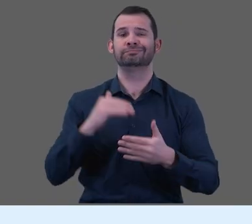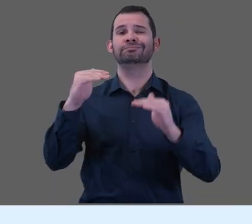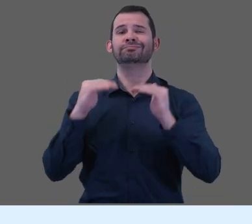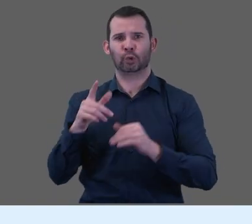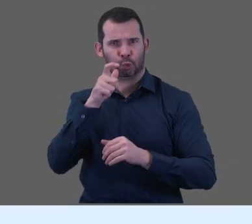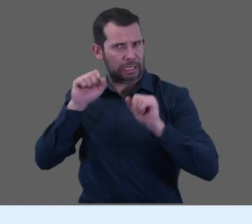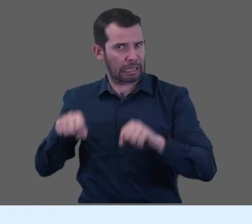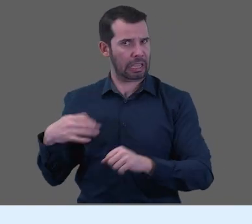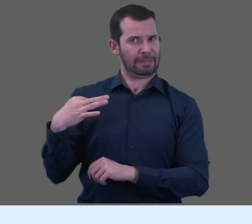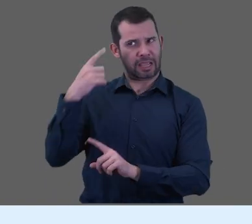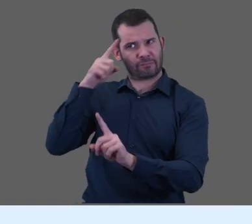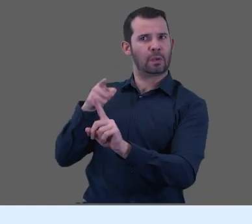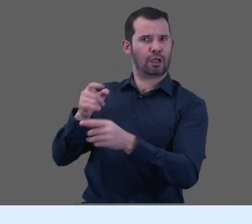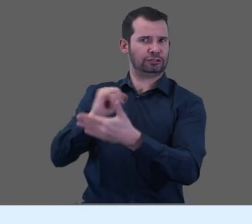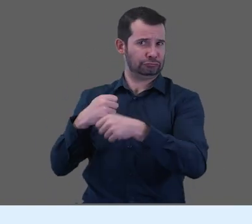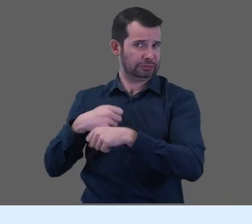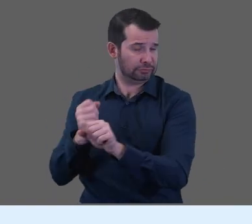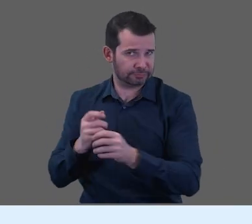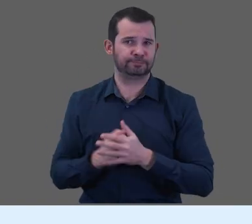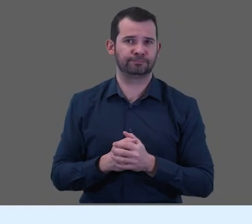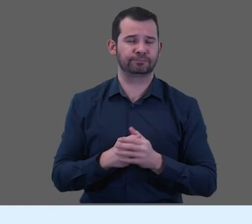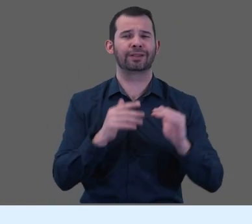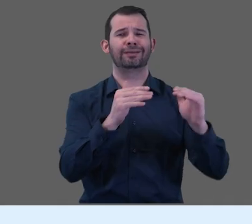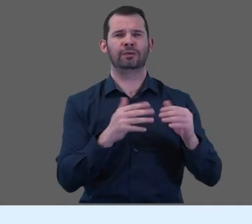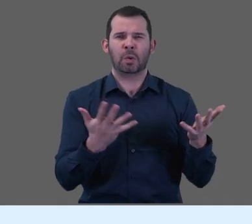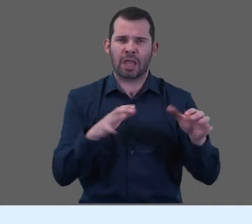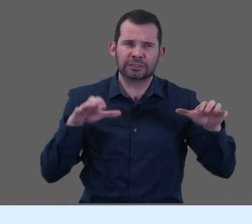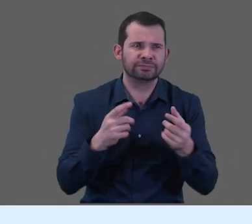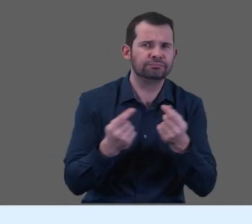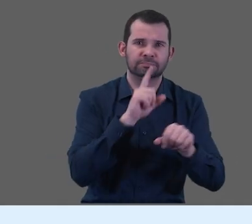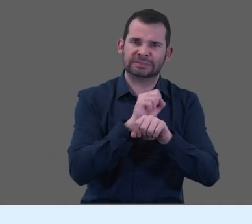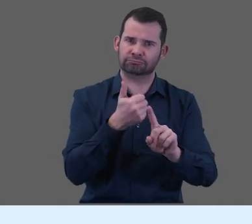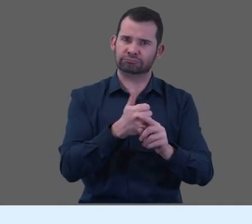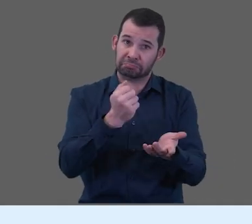who can apply to Artistic Creation, what activities are eligible